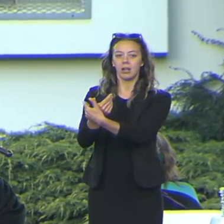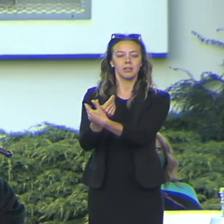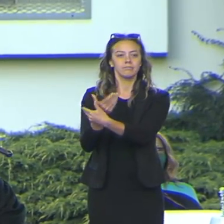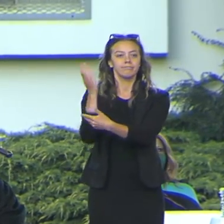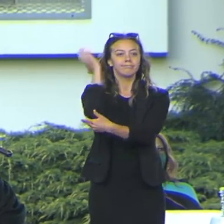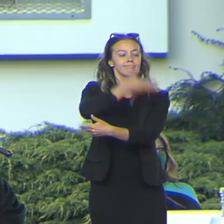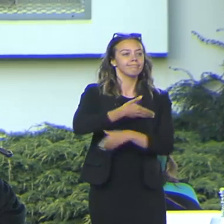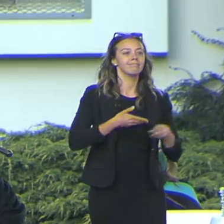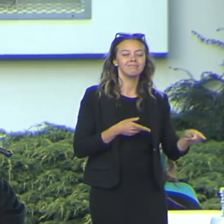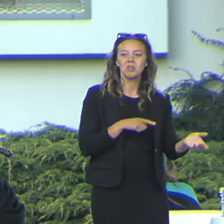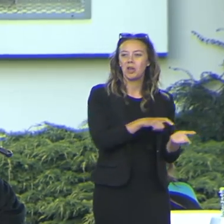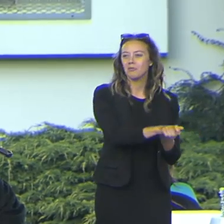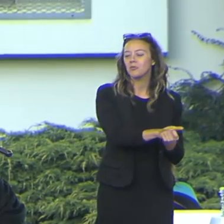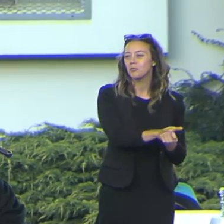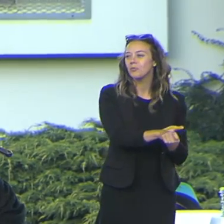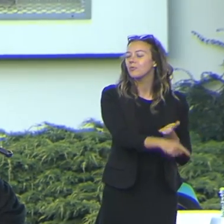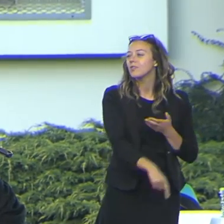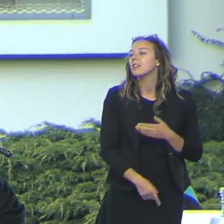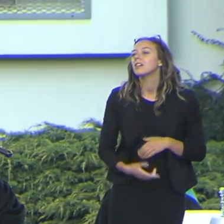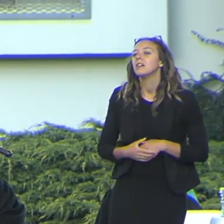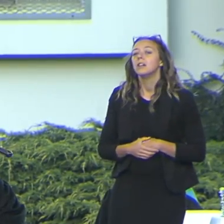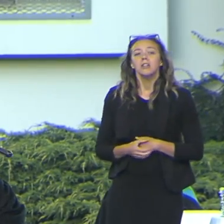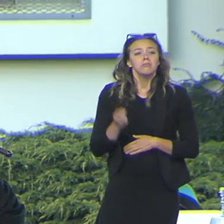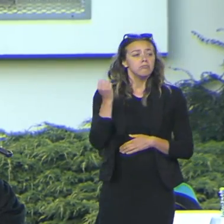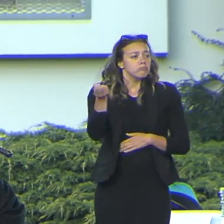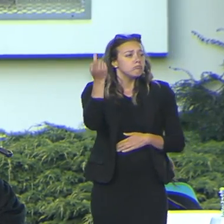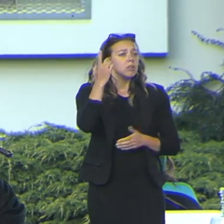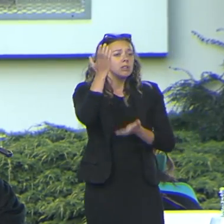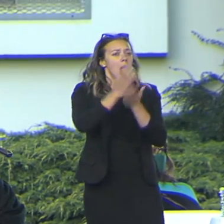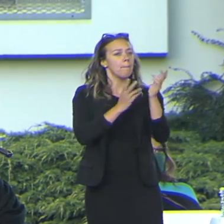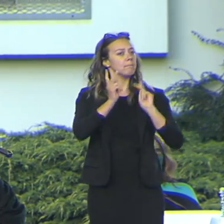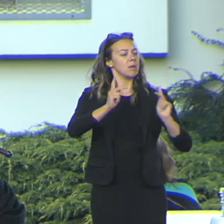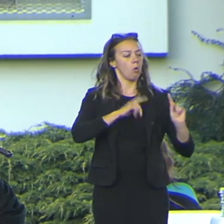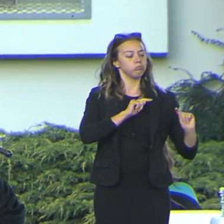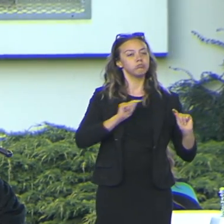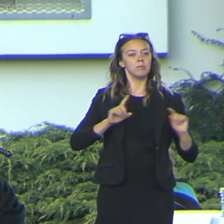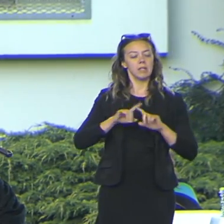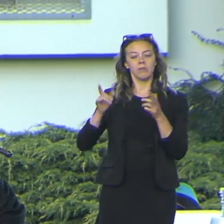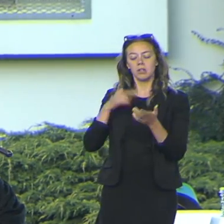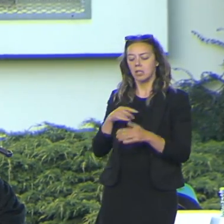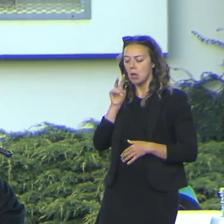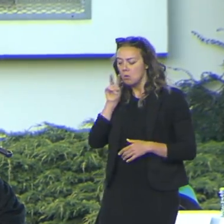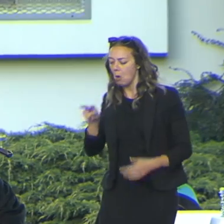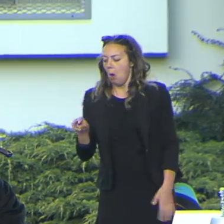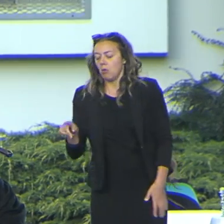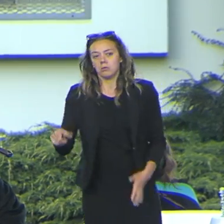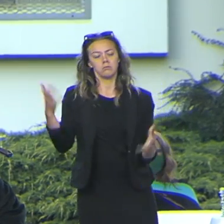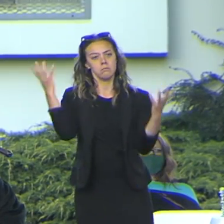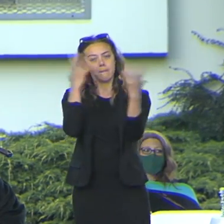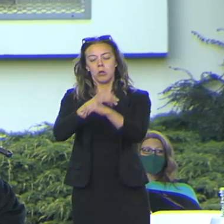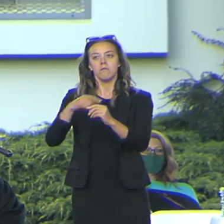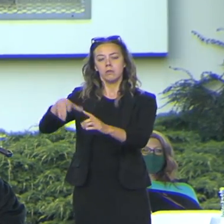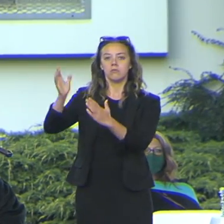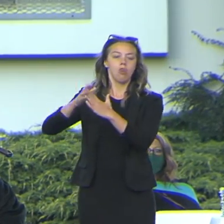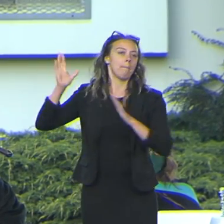Now some people see the butterfly and easily identify it as the more beautiful product of the metamorphosis.